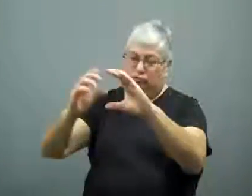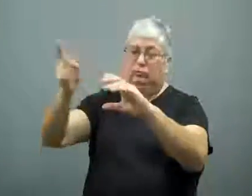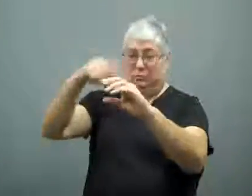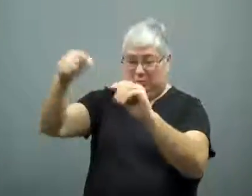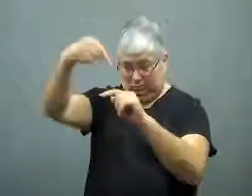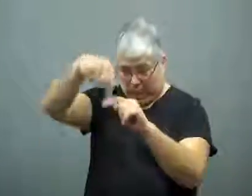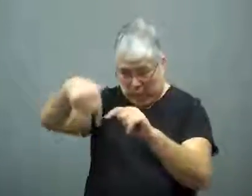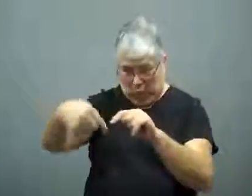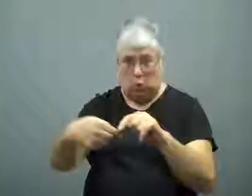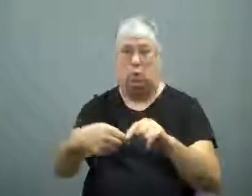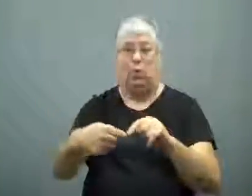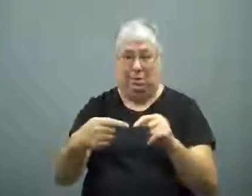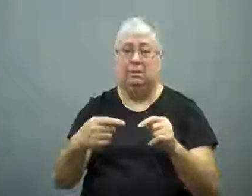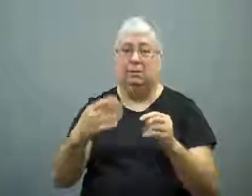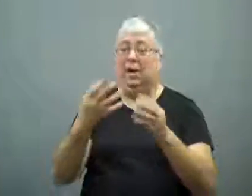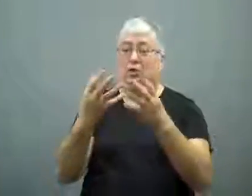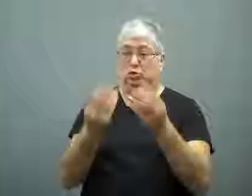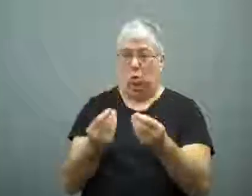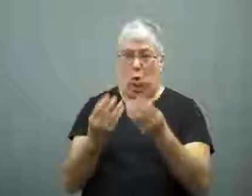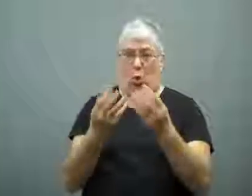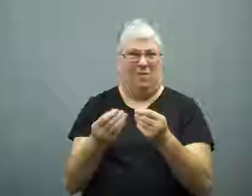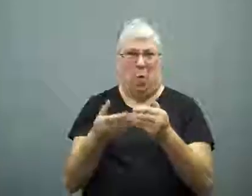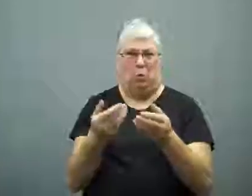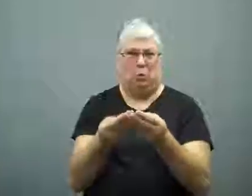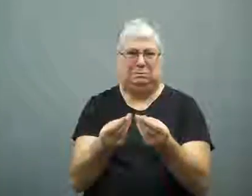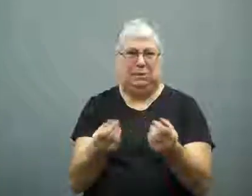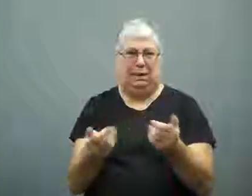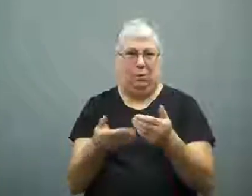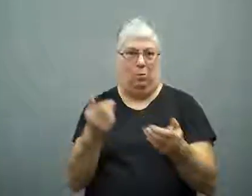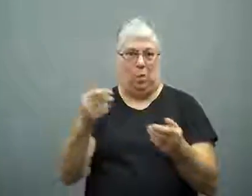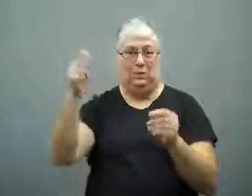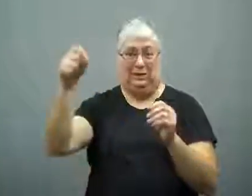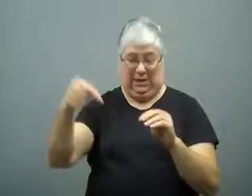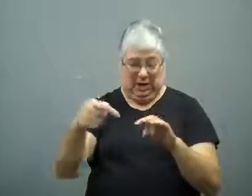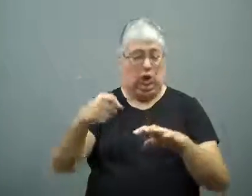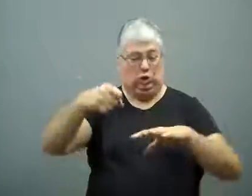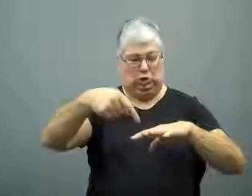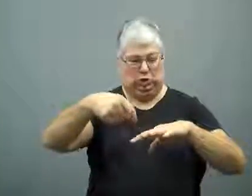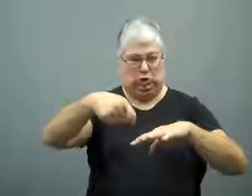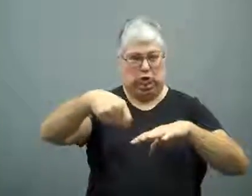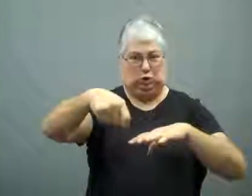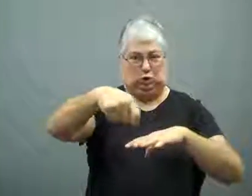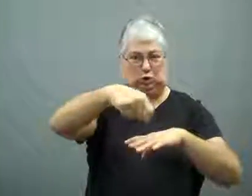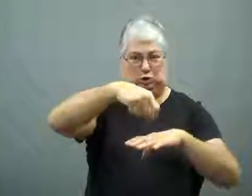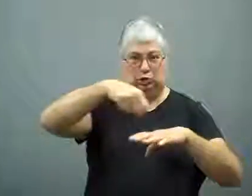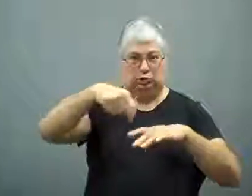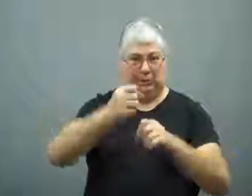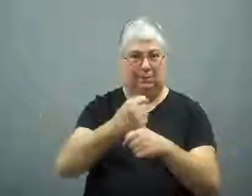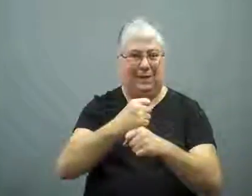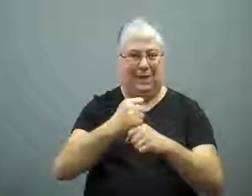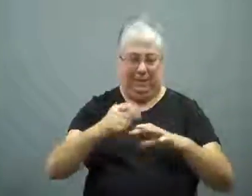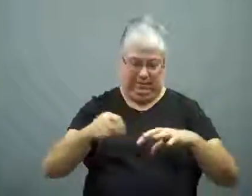The string went through the printer, and was heated almost to melting,